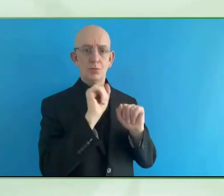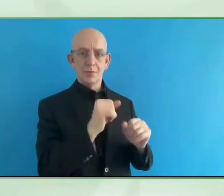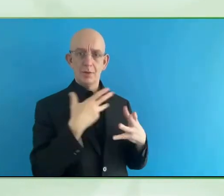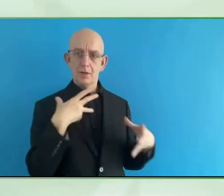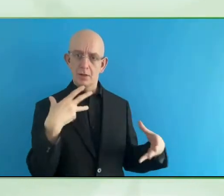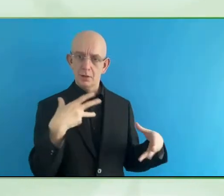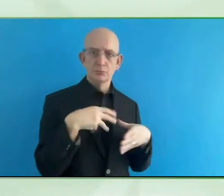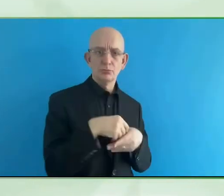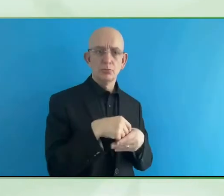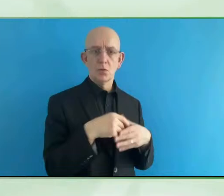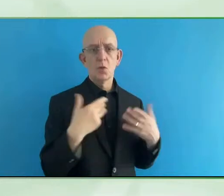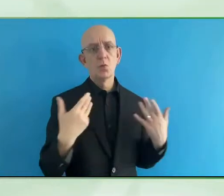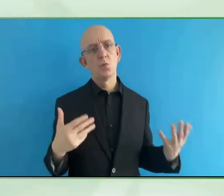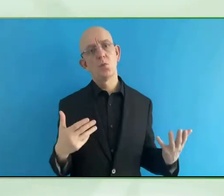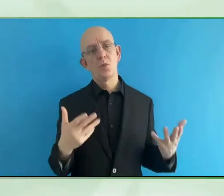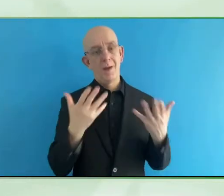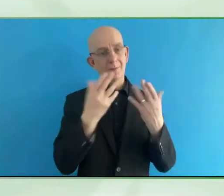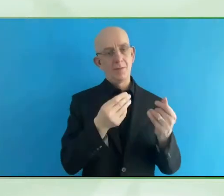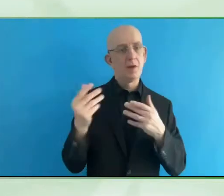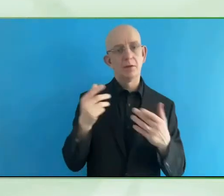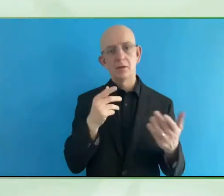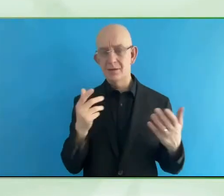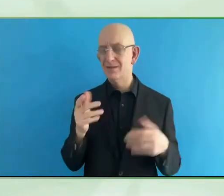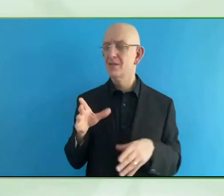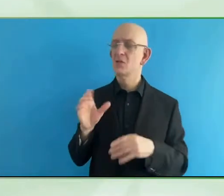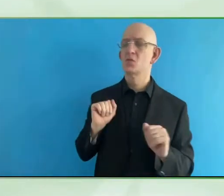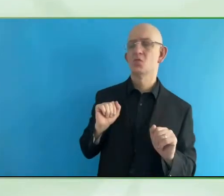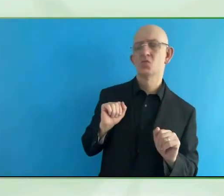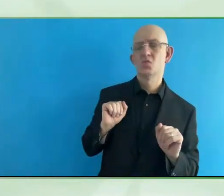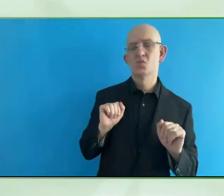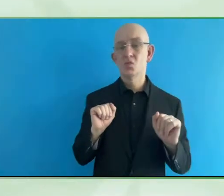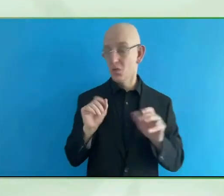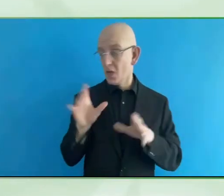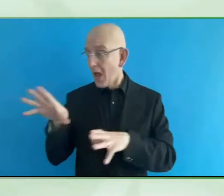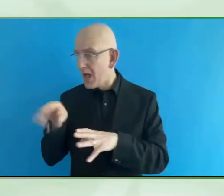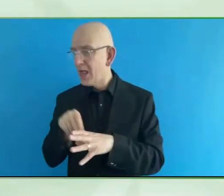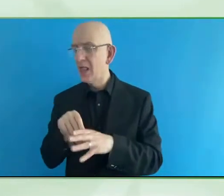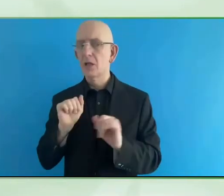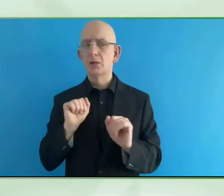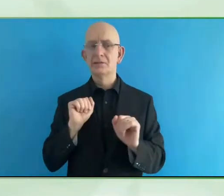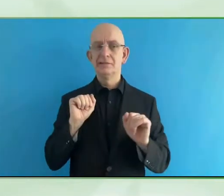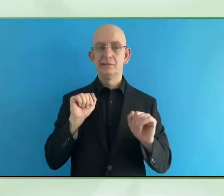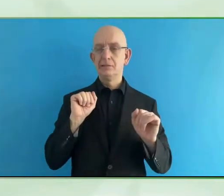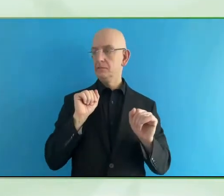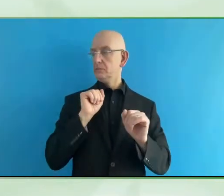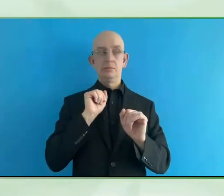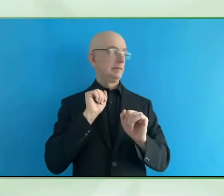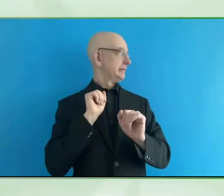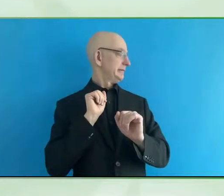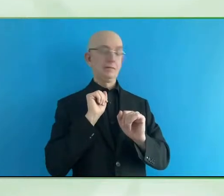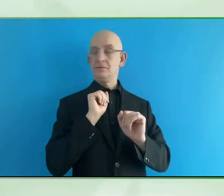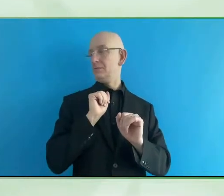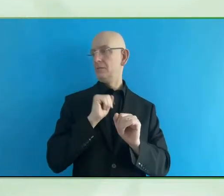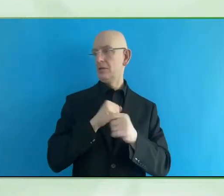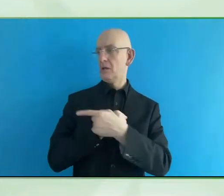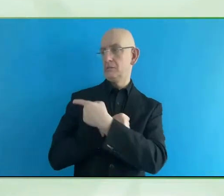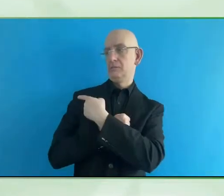And then in my point of view, when I was talking about the questions, how is it the future?